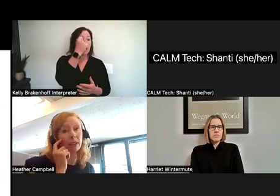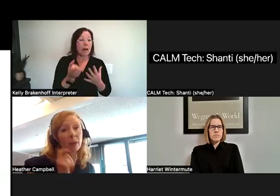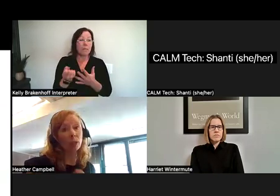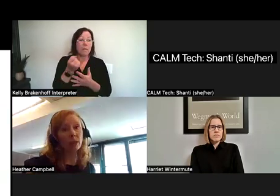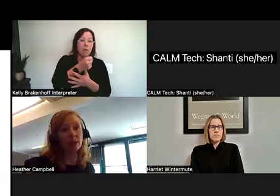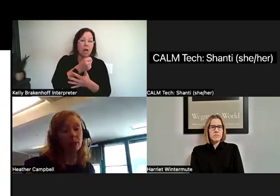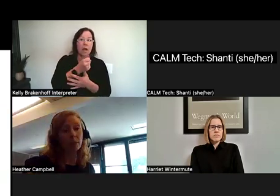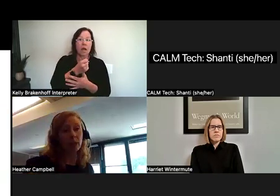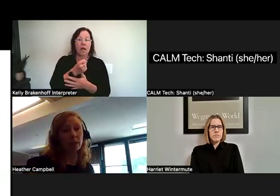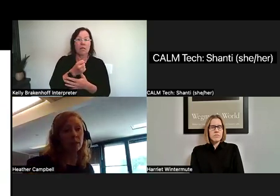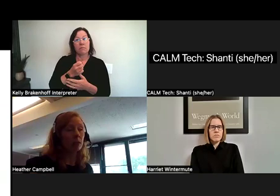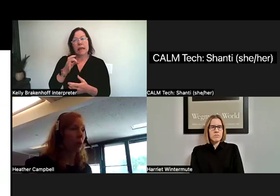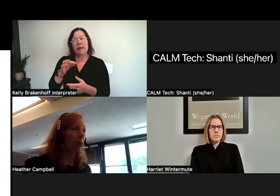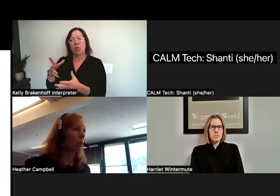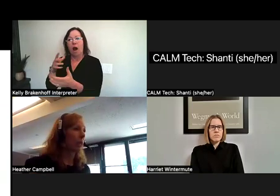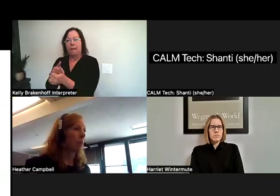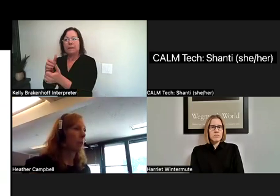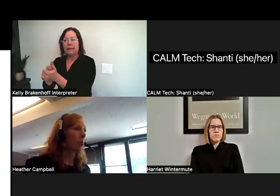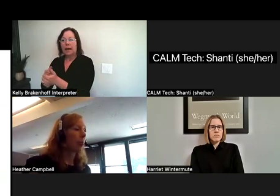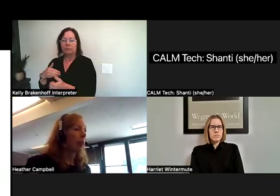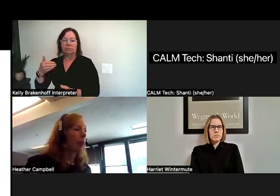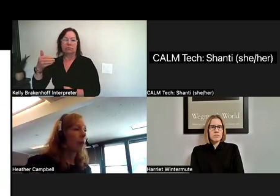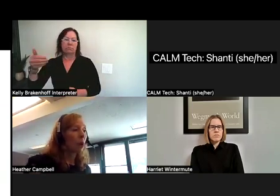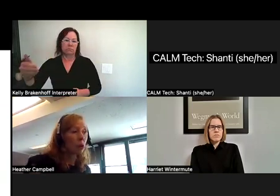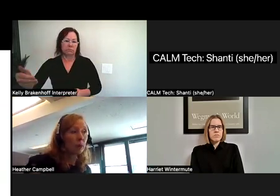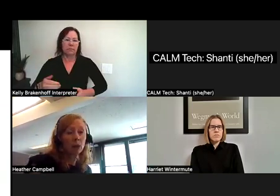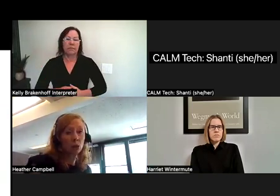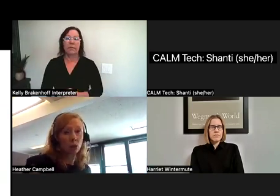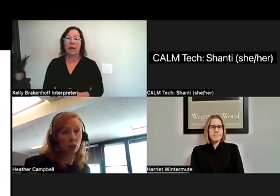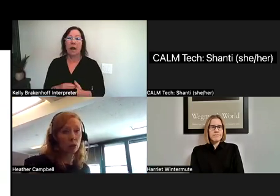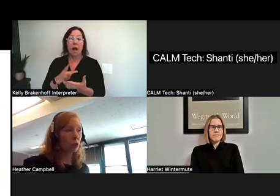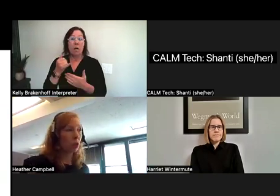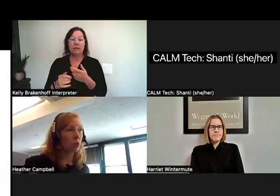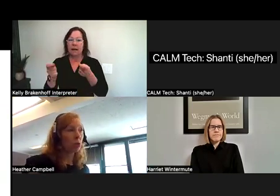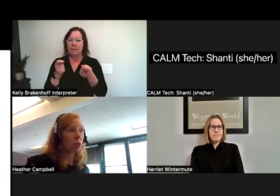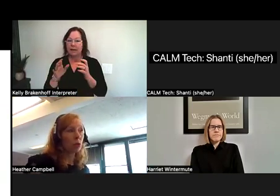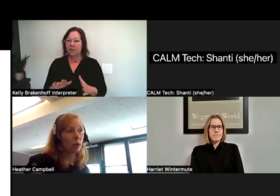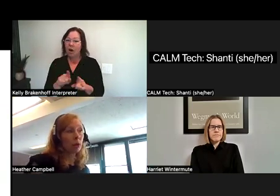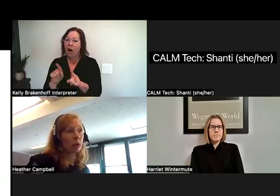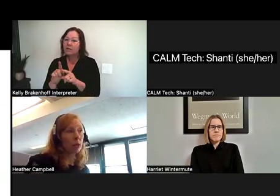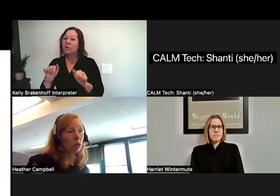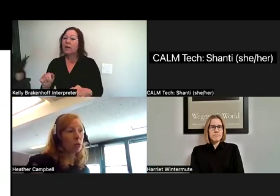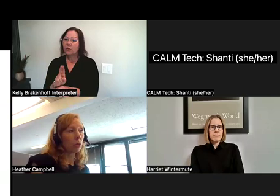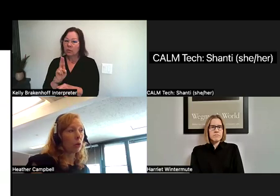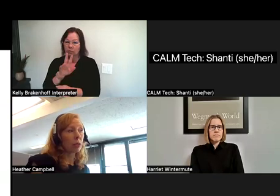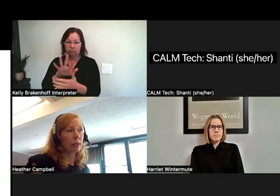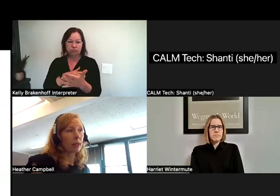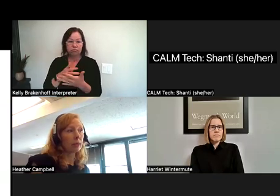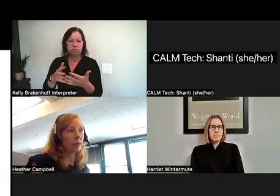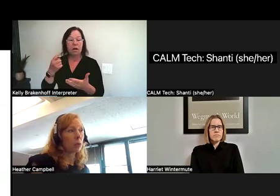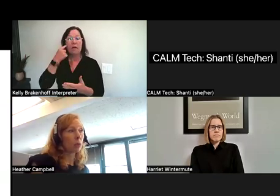the matrix is updated regularly. They can also use a priority matrix for prioritizing multiple